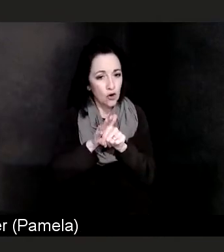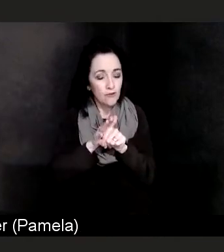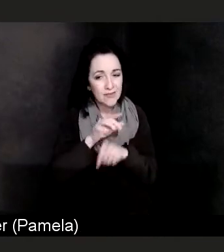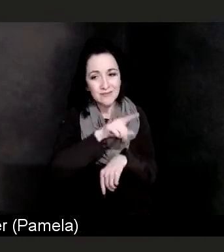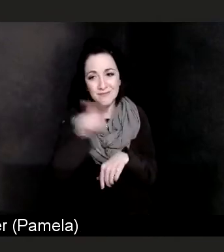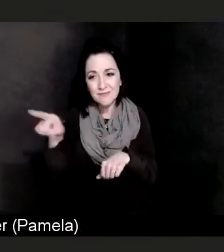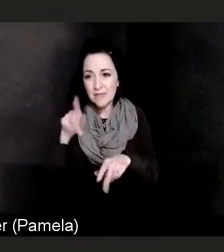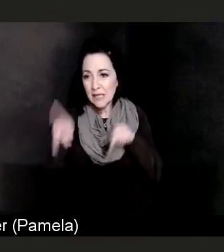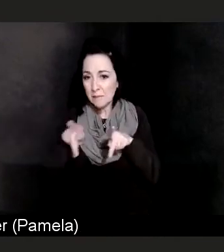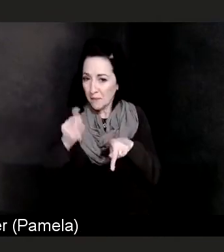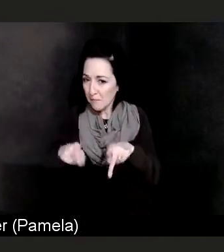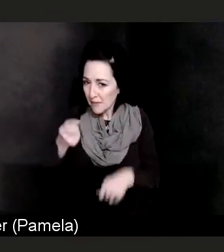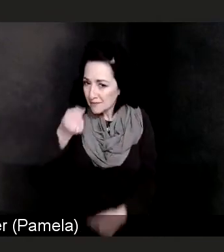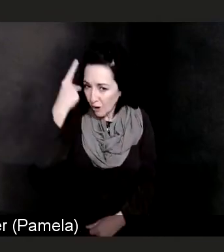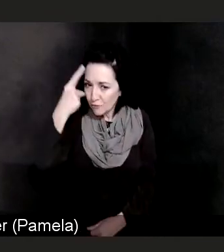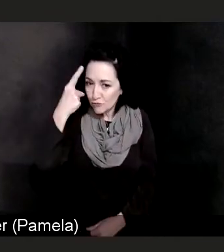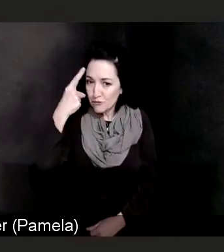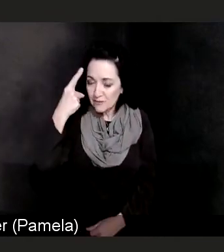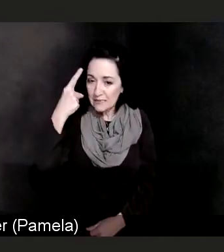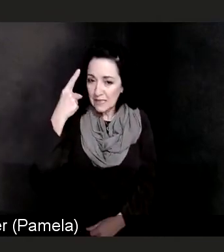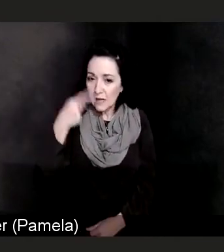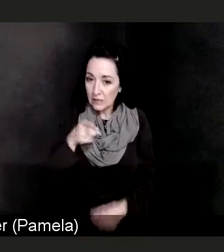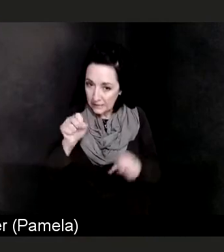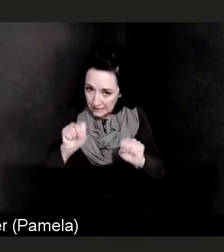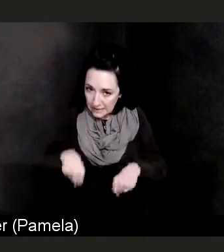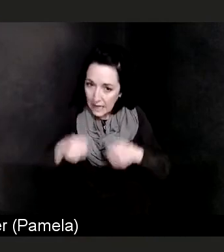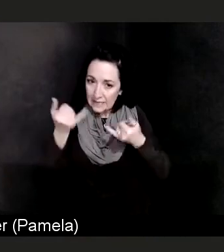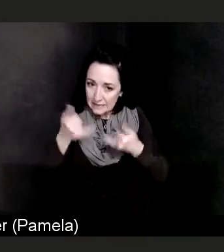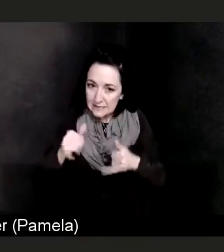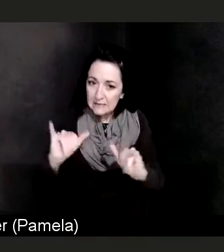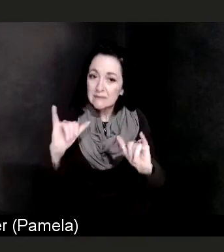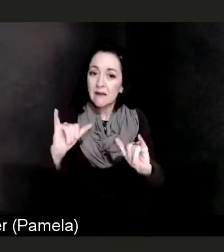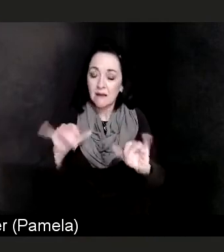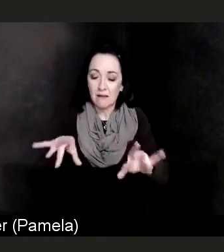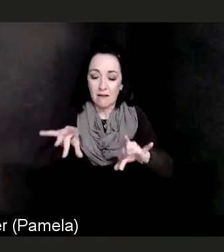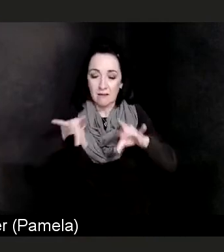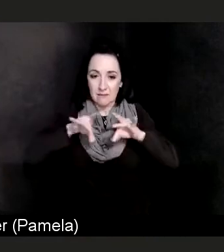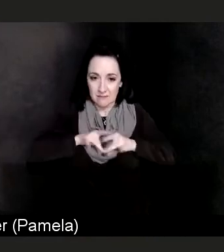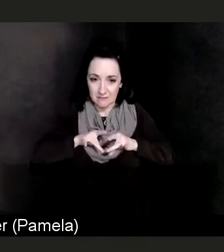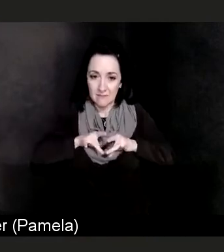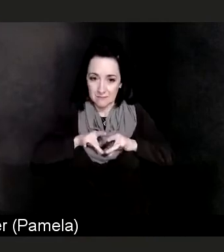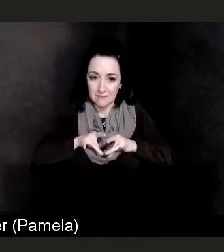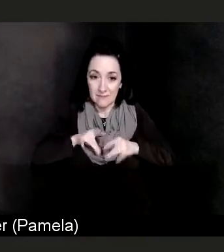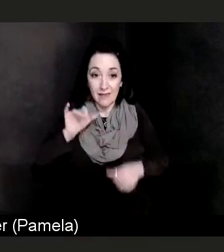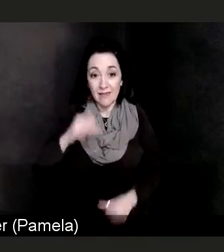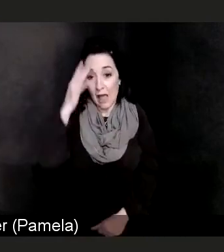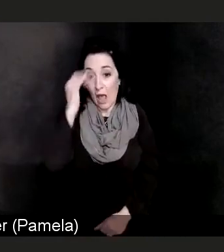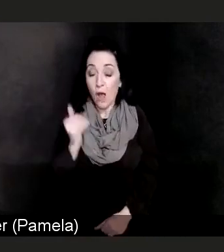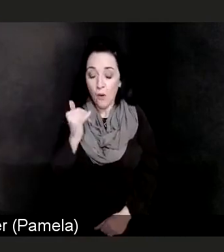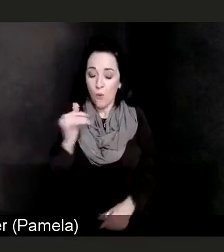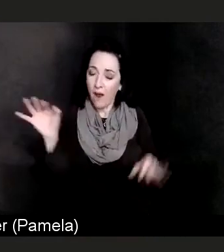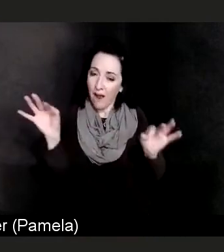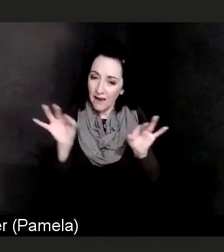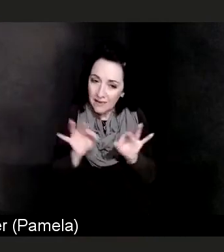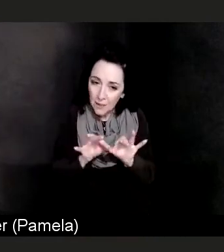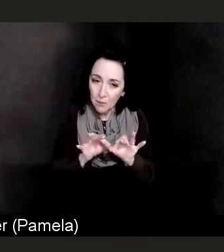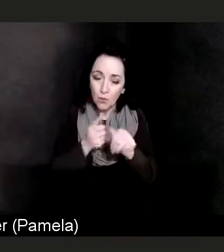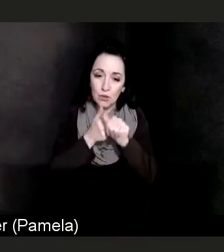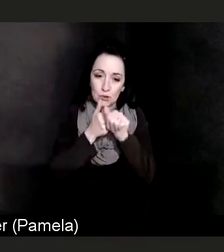is that it is imperative for all of us to follow the three W's even after receiving the vaccine.